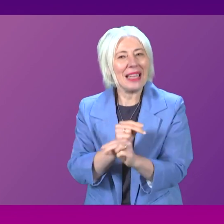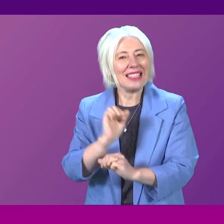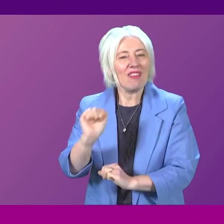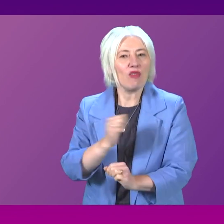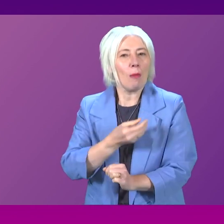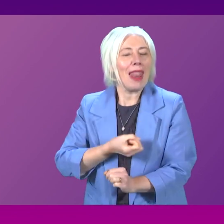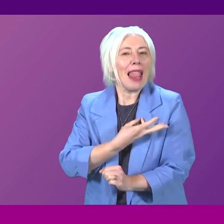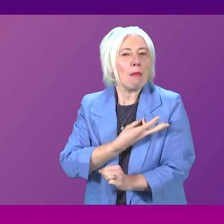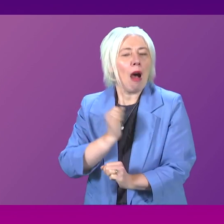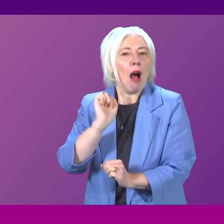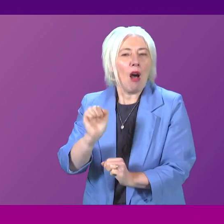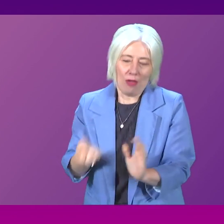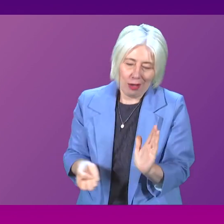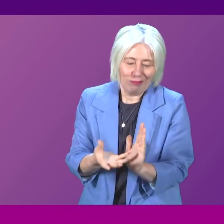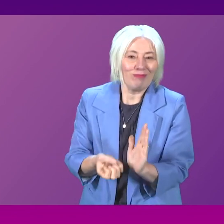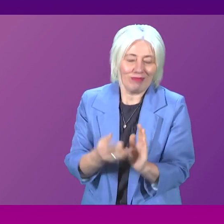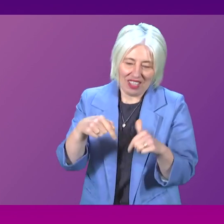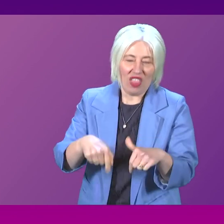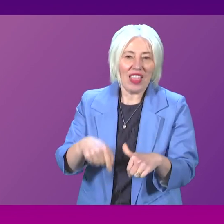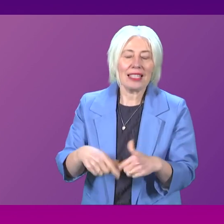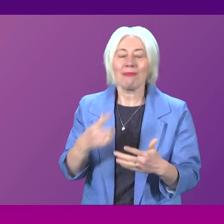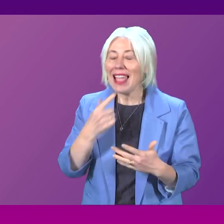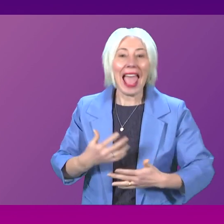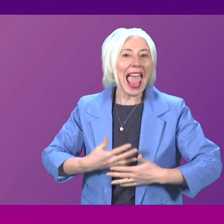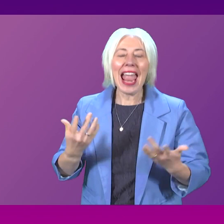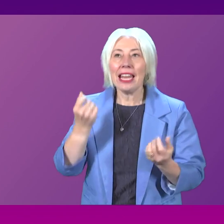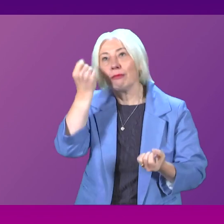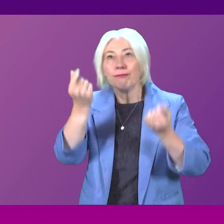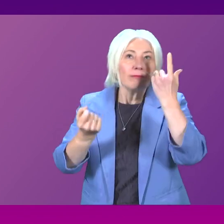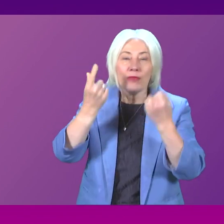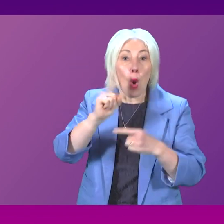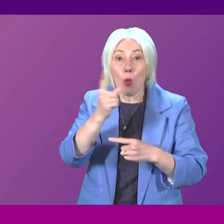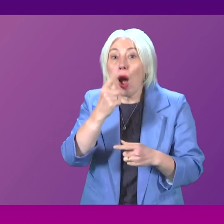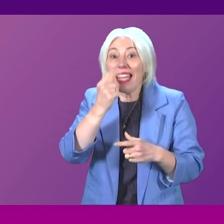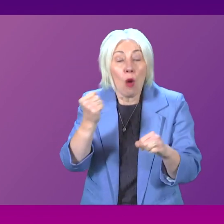contribution on these matters is any suggestions about what should be done differently.